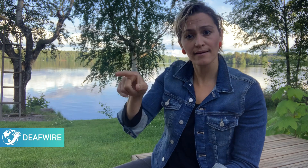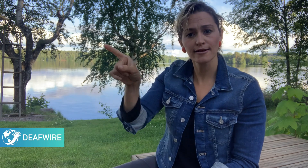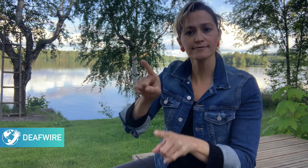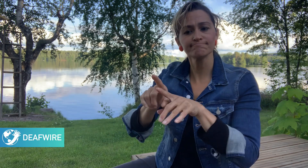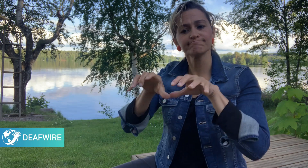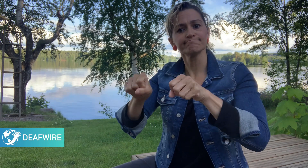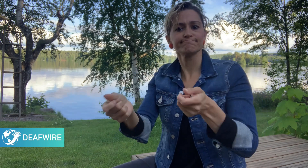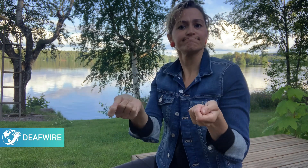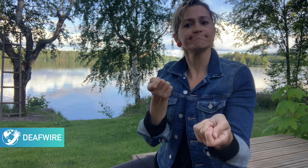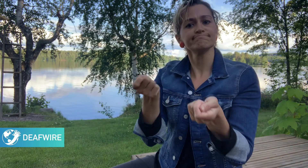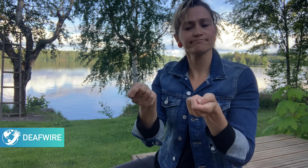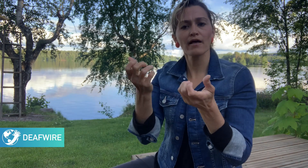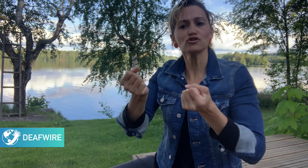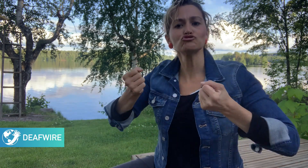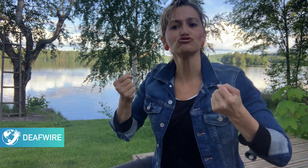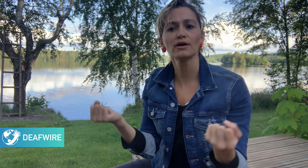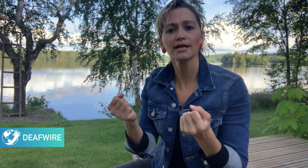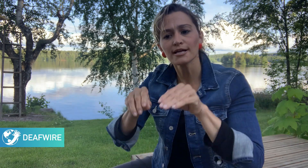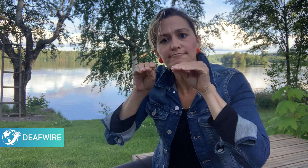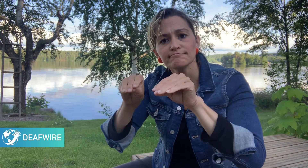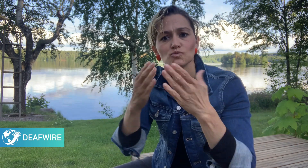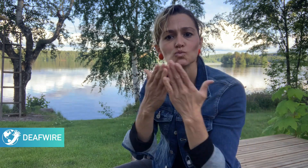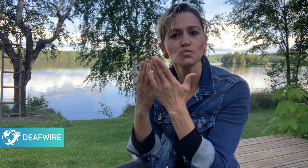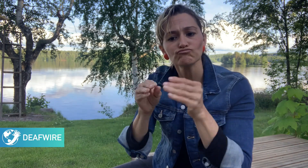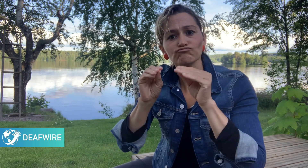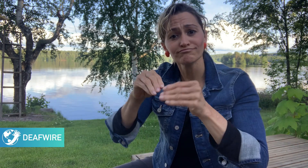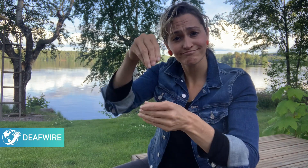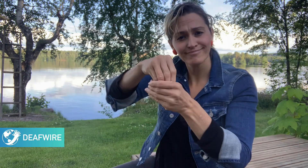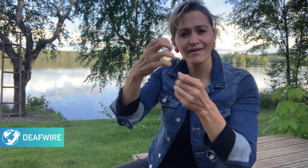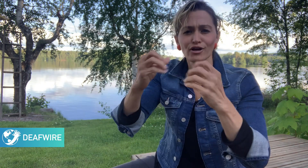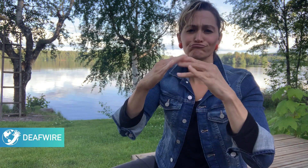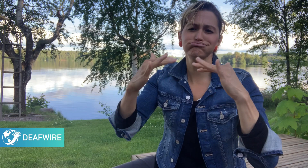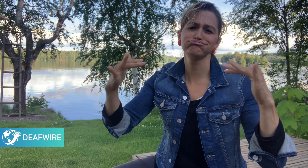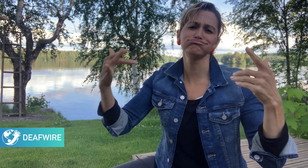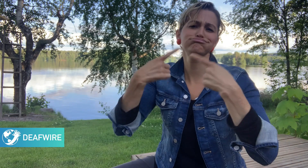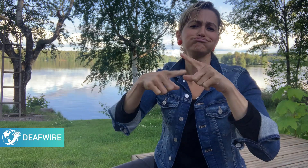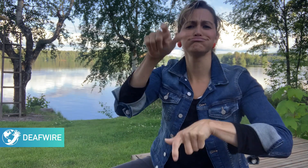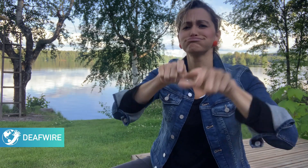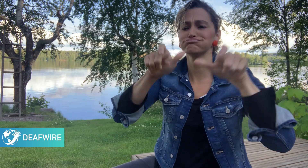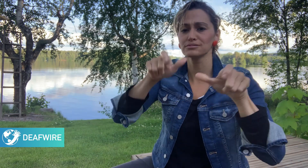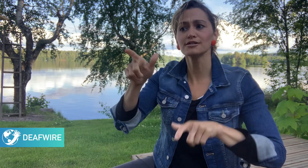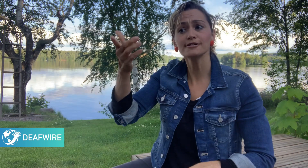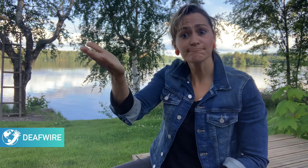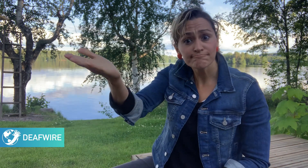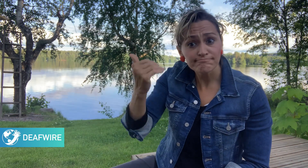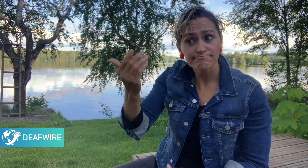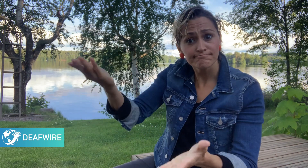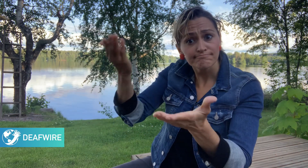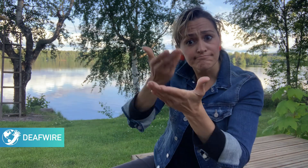a Deaf person of color and owner of a diversity training